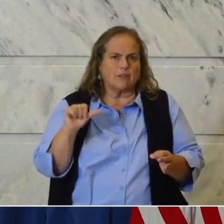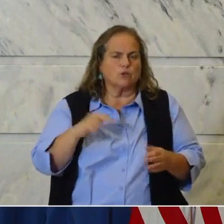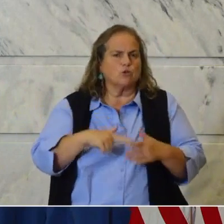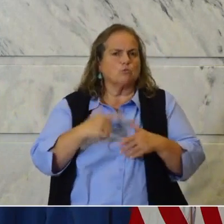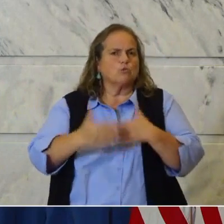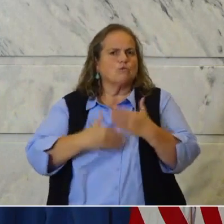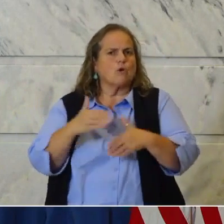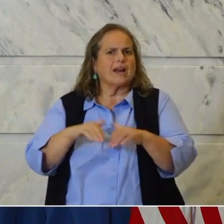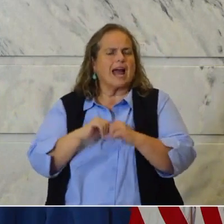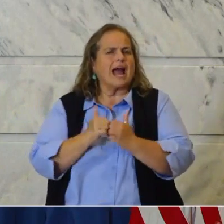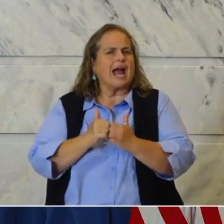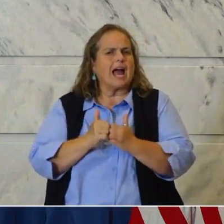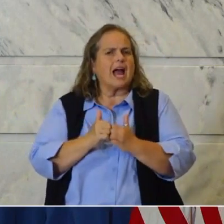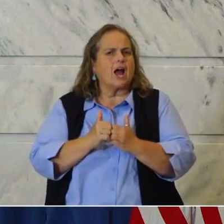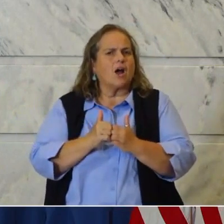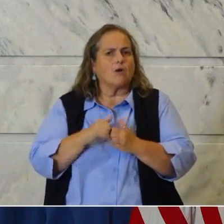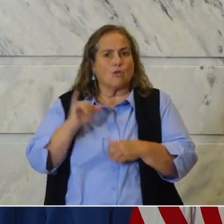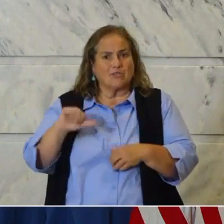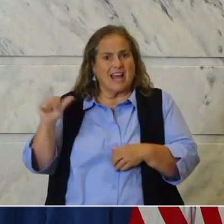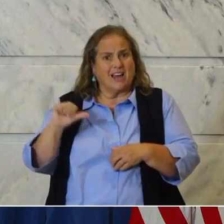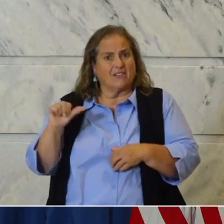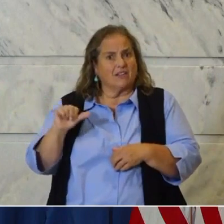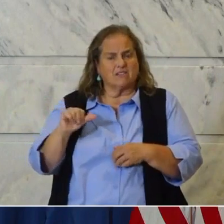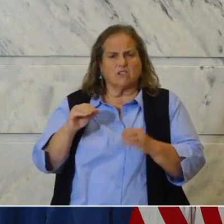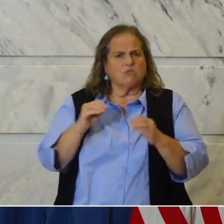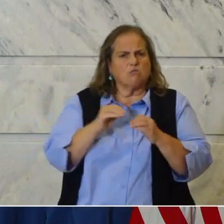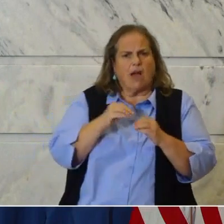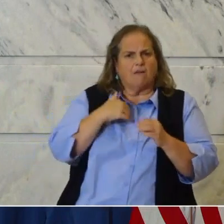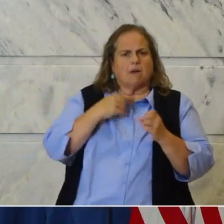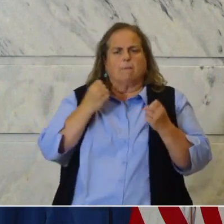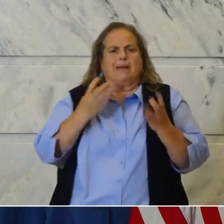athletes are constantly surrounded by medical professionals. They got him